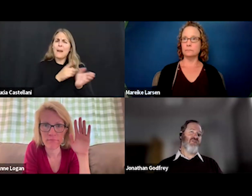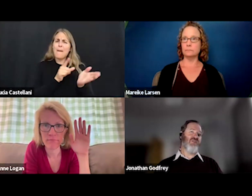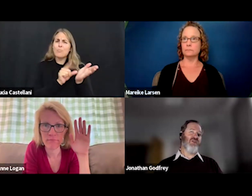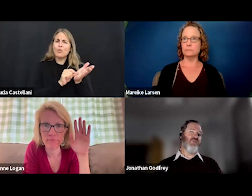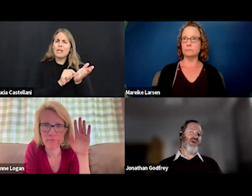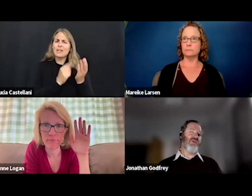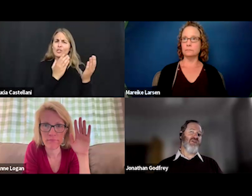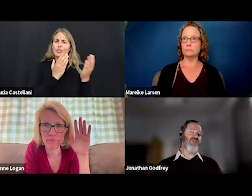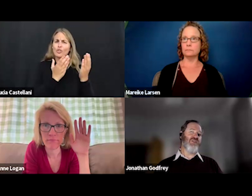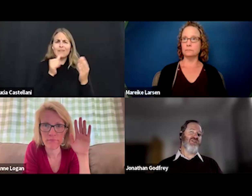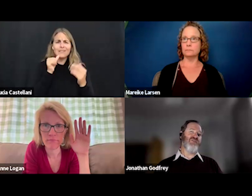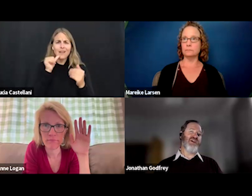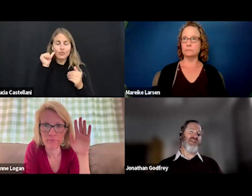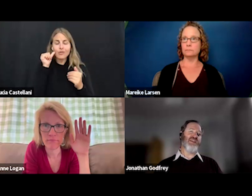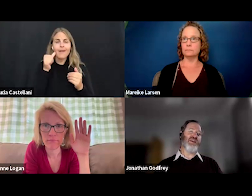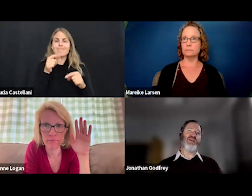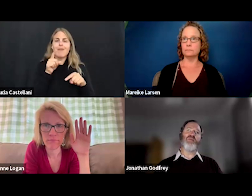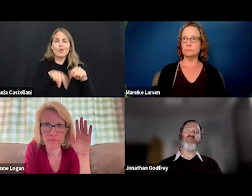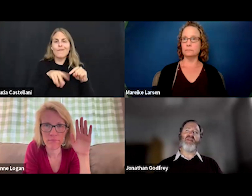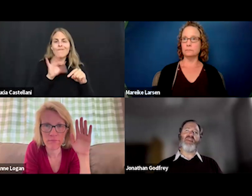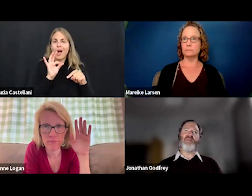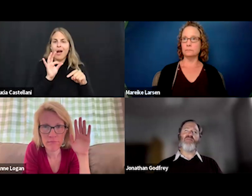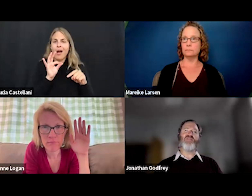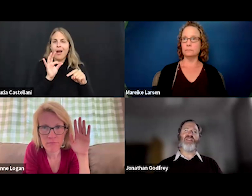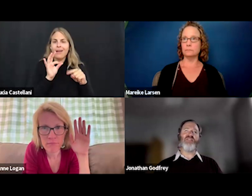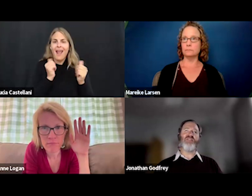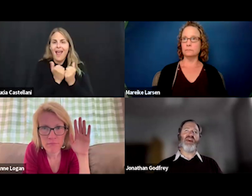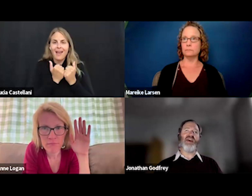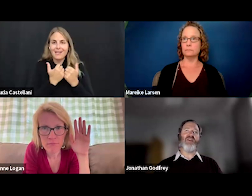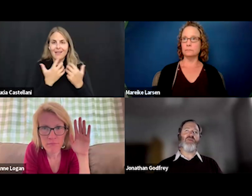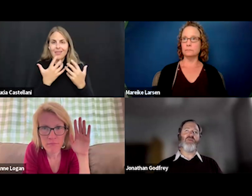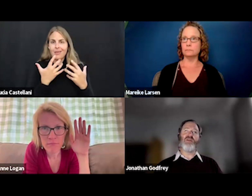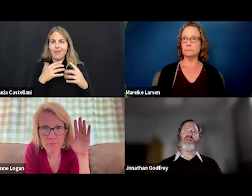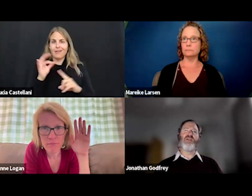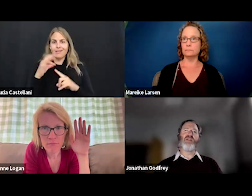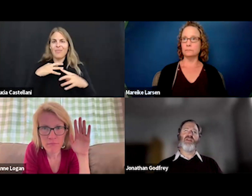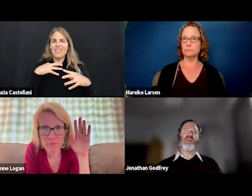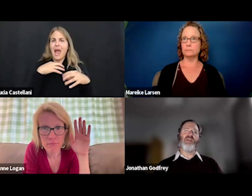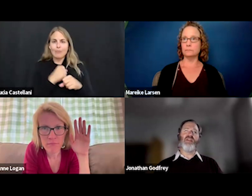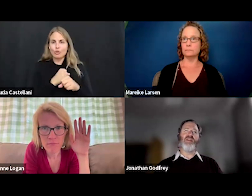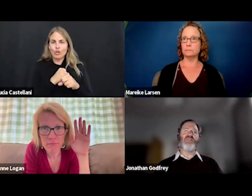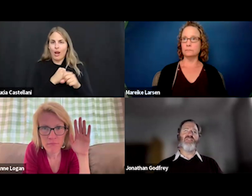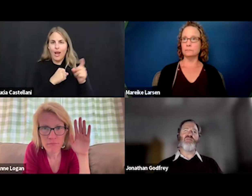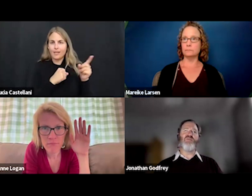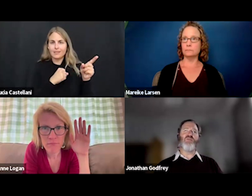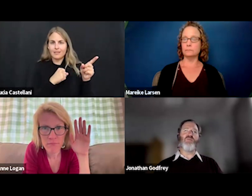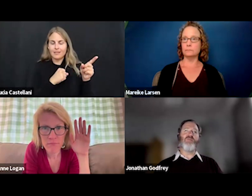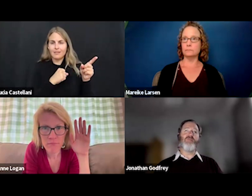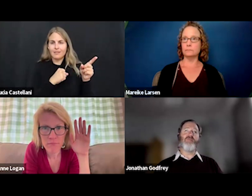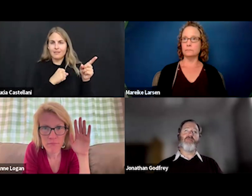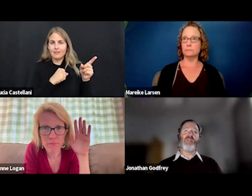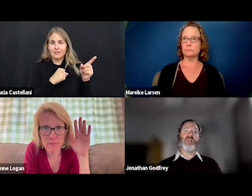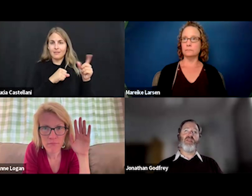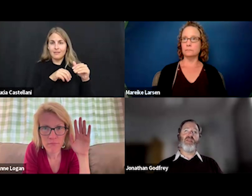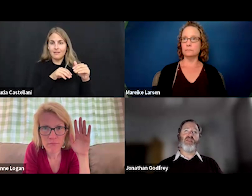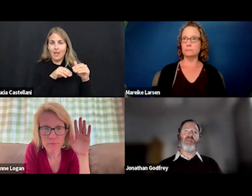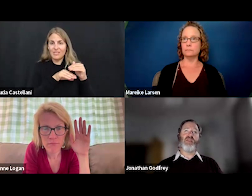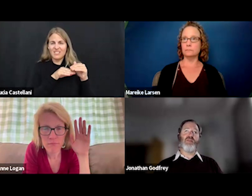where I could not find anything but the abstract to the article in an accessible form.